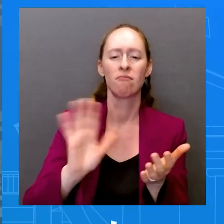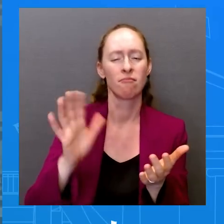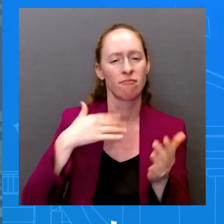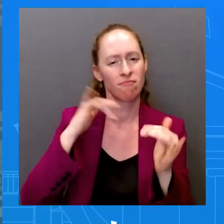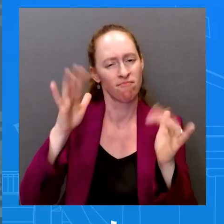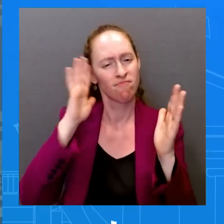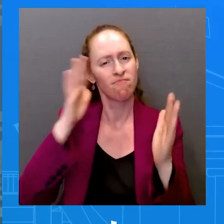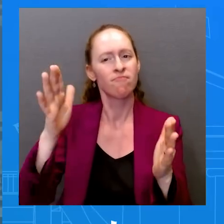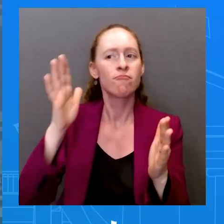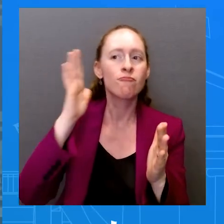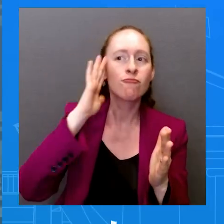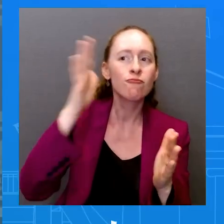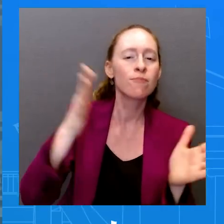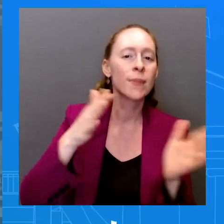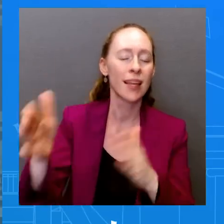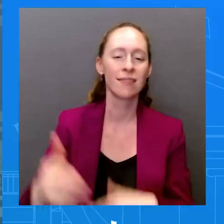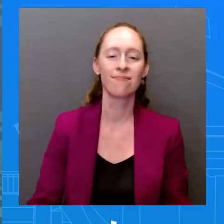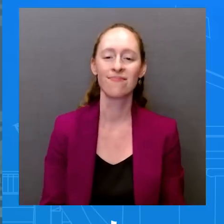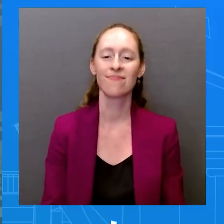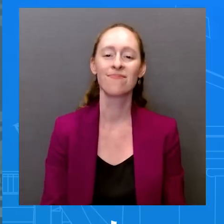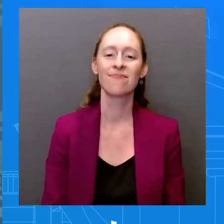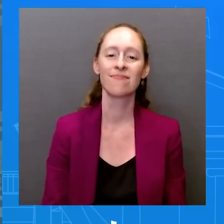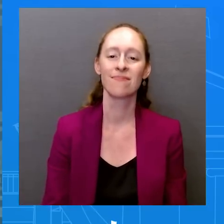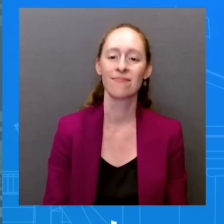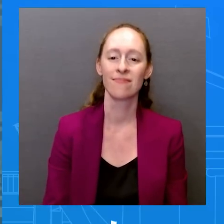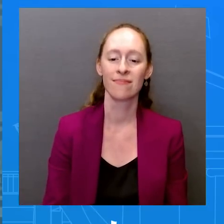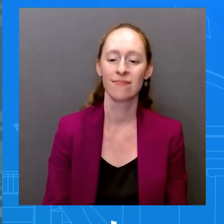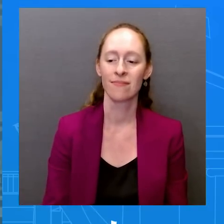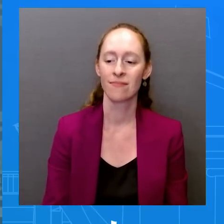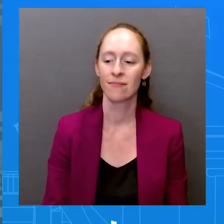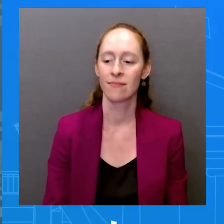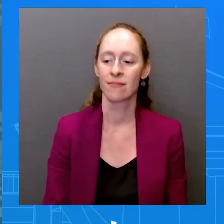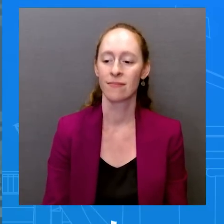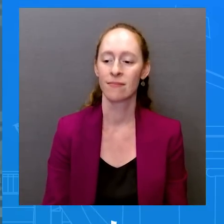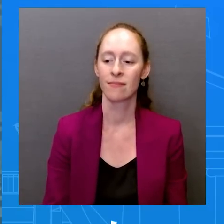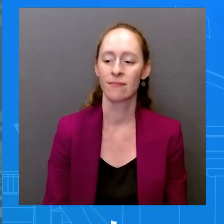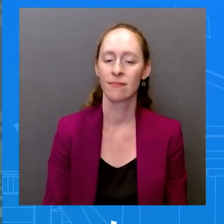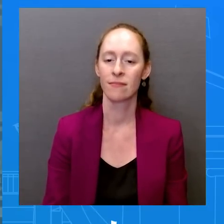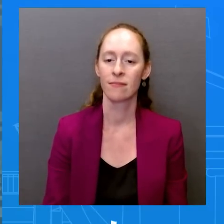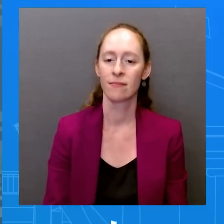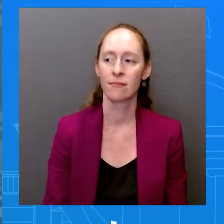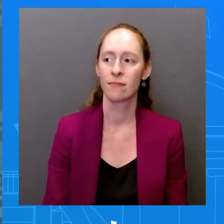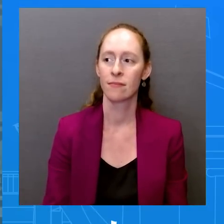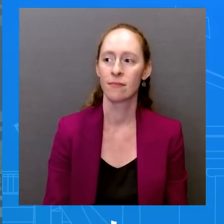The Press: Thank you. I have a question about the President meeting with the -- President Xi of China at G20.